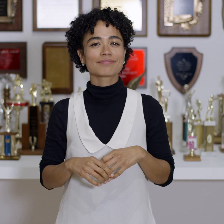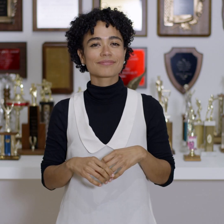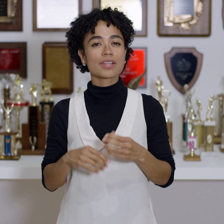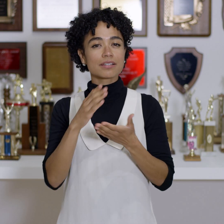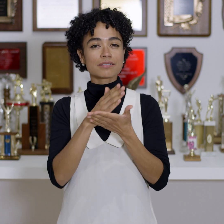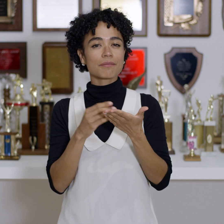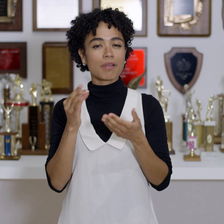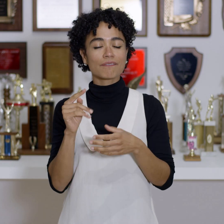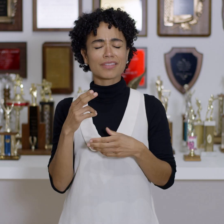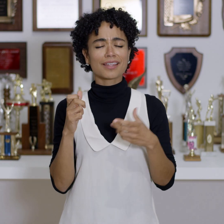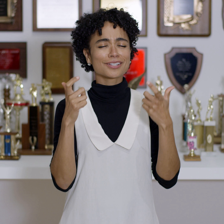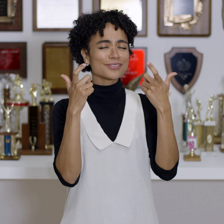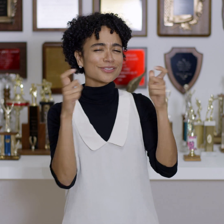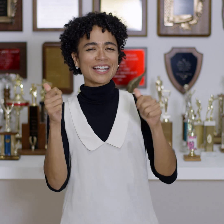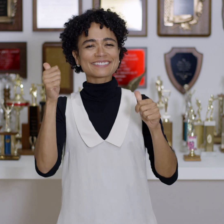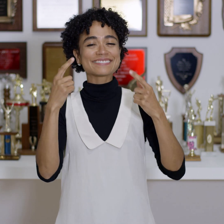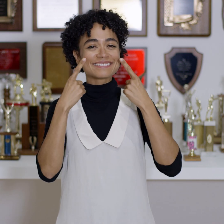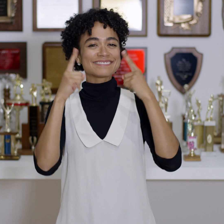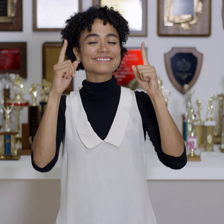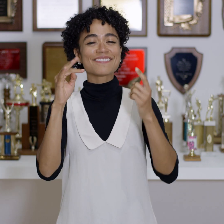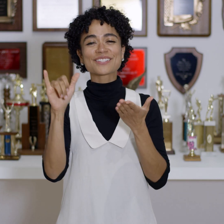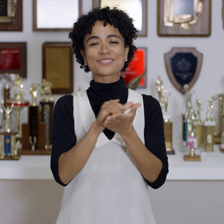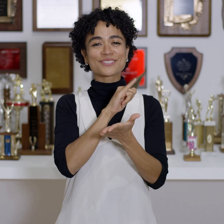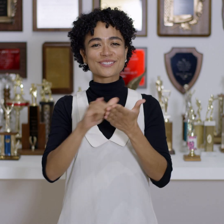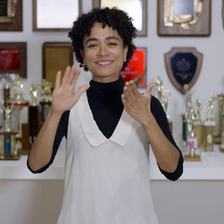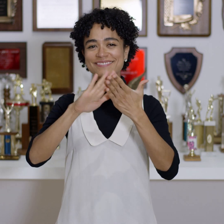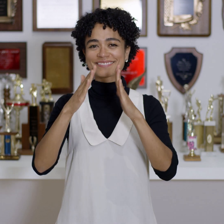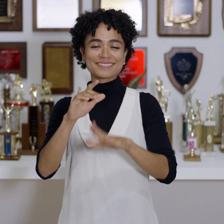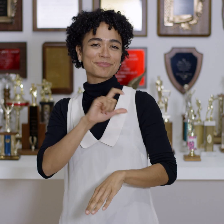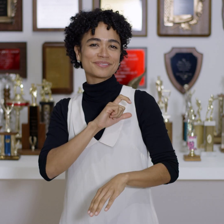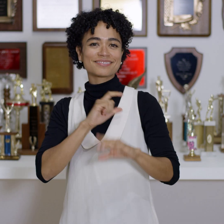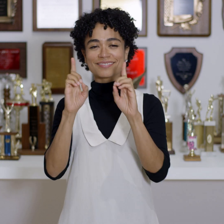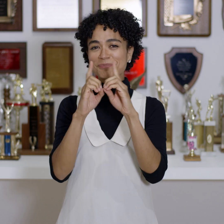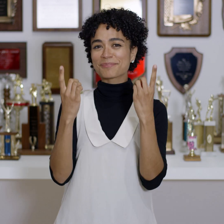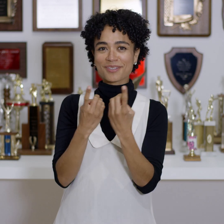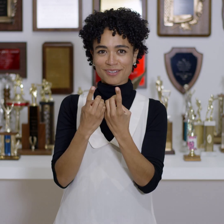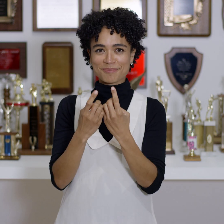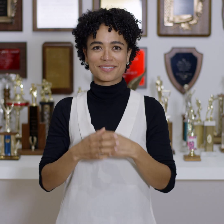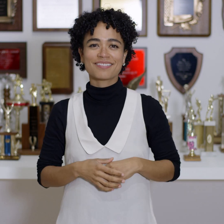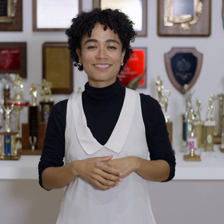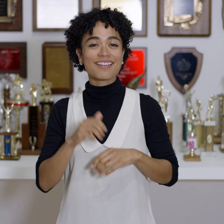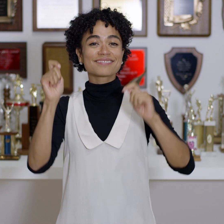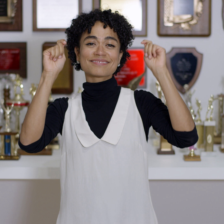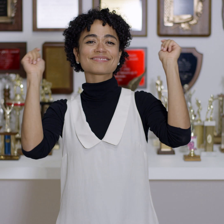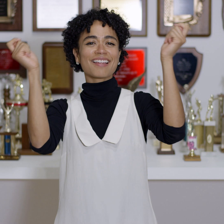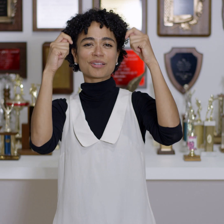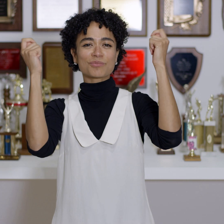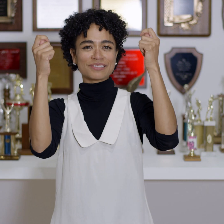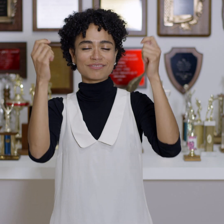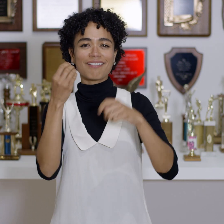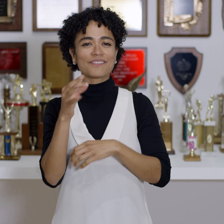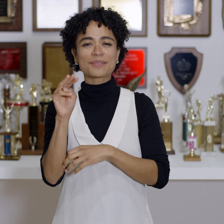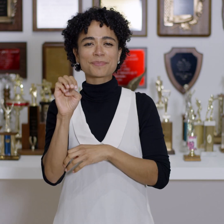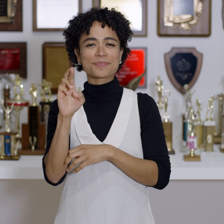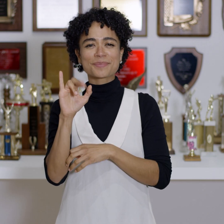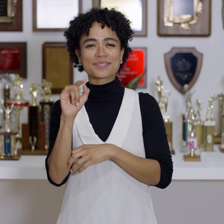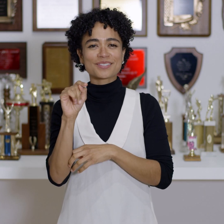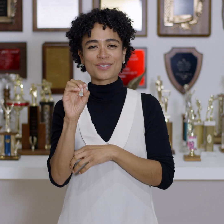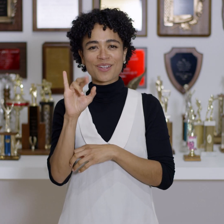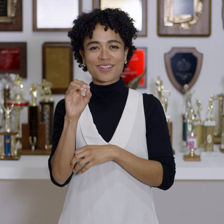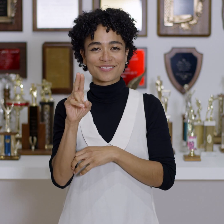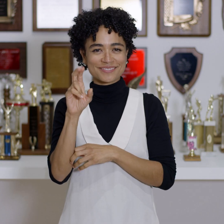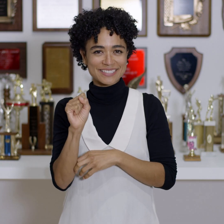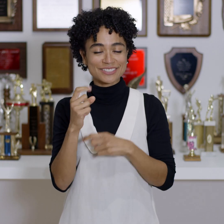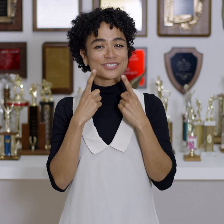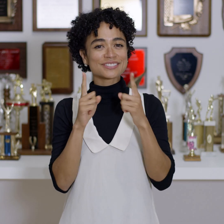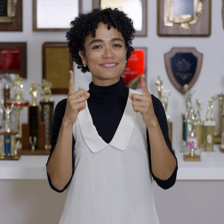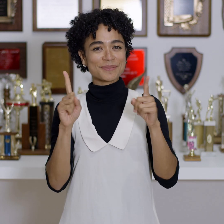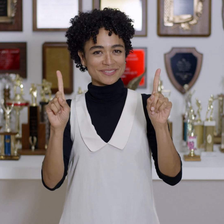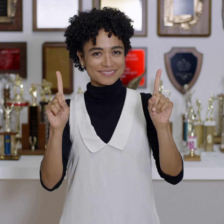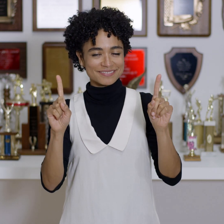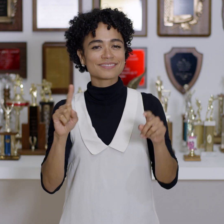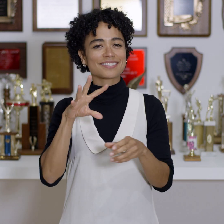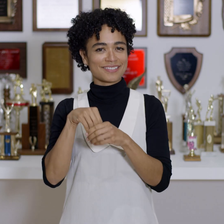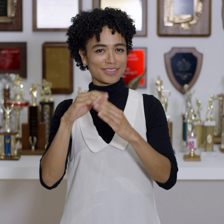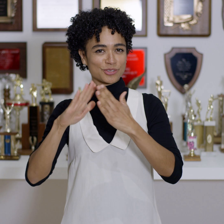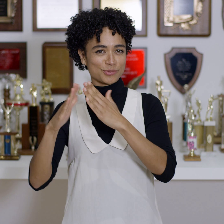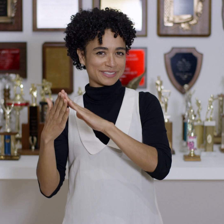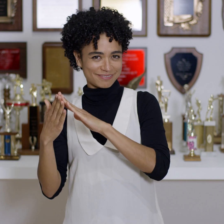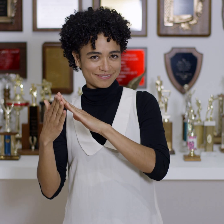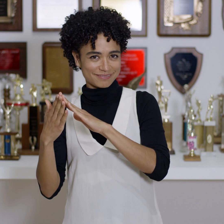Some of the Greatest Hits of the New York City Police Department: A Celebration of Meritorious Achievement in Community Service.